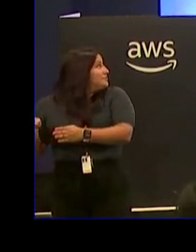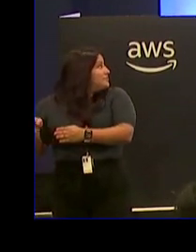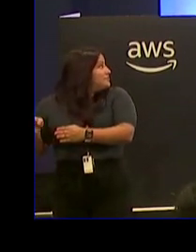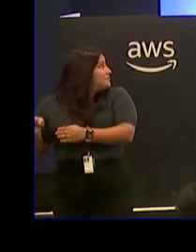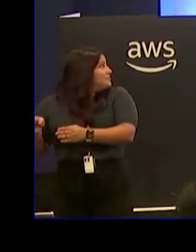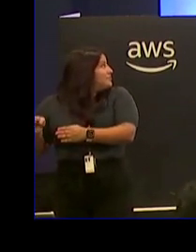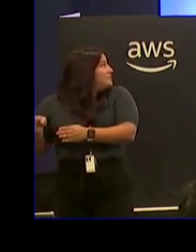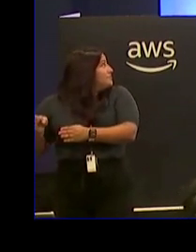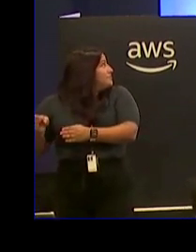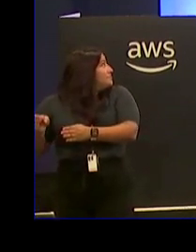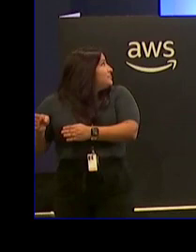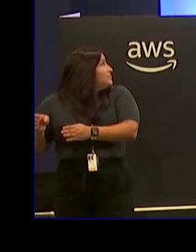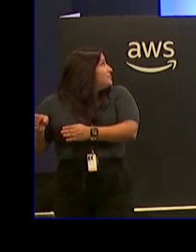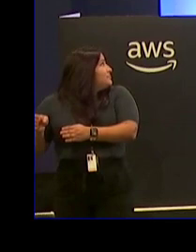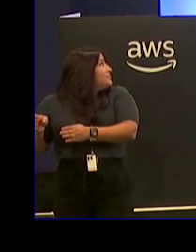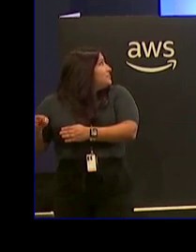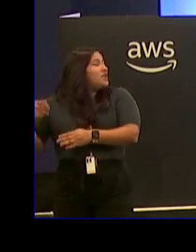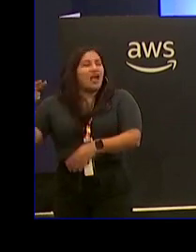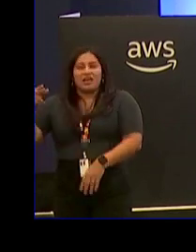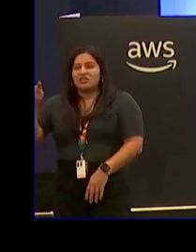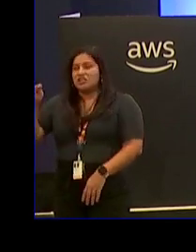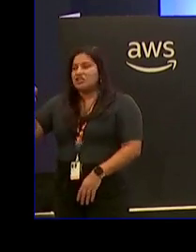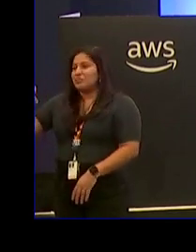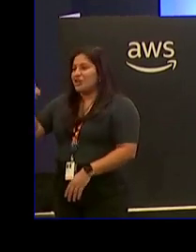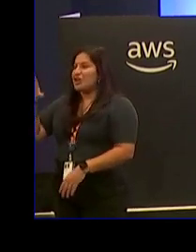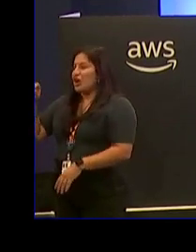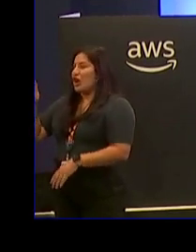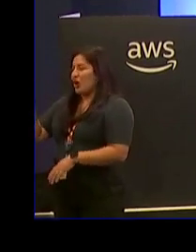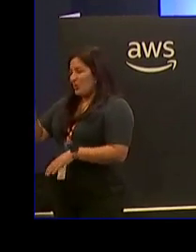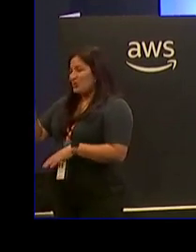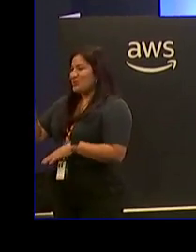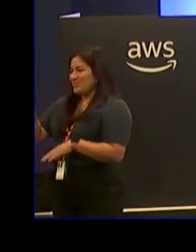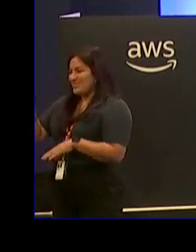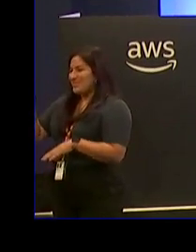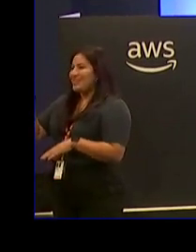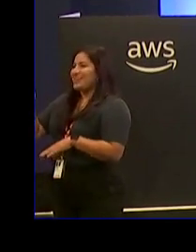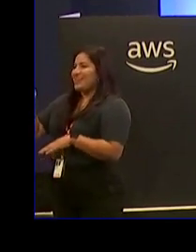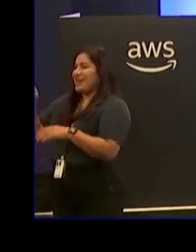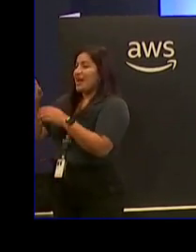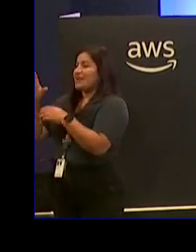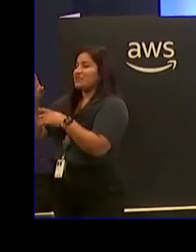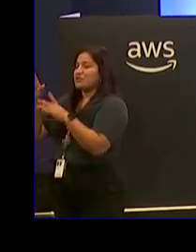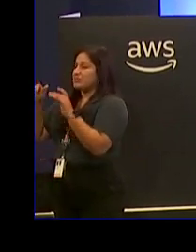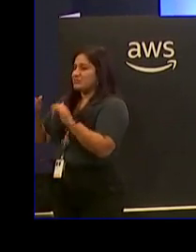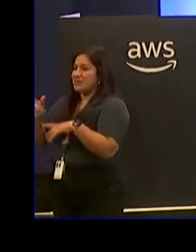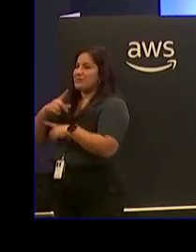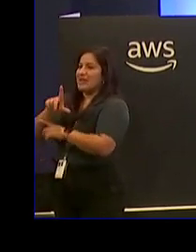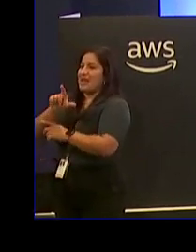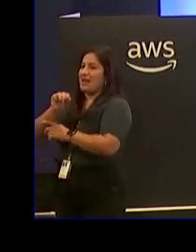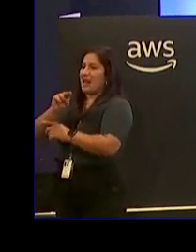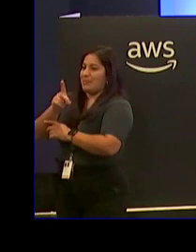through Amazon API Gateway which runs down several ways. Lambda, Lambda gets in touch with Amazon Comprehend,